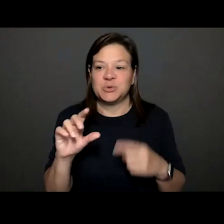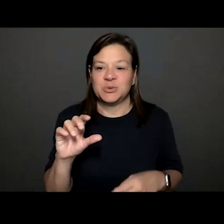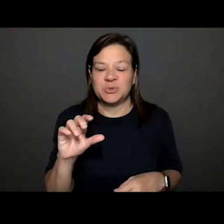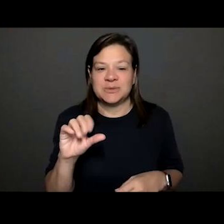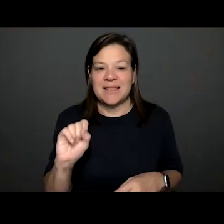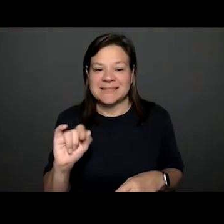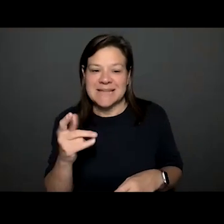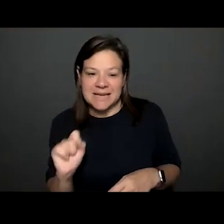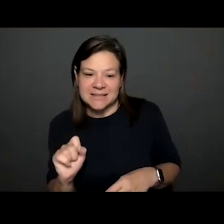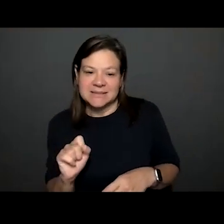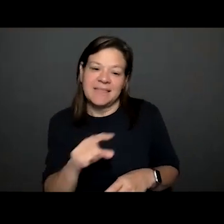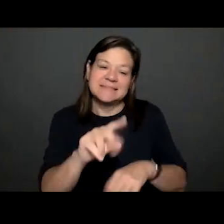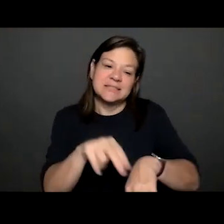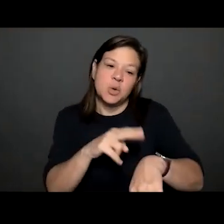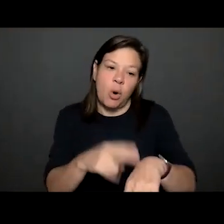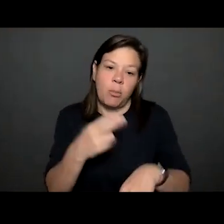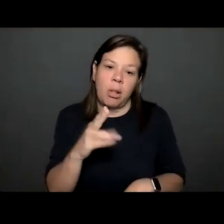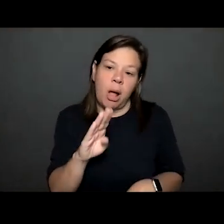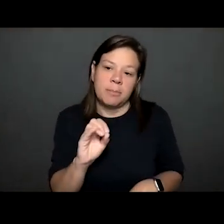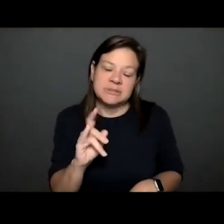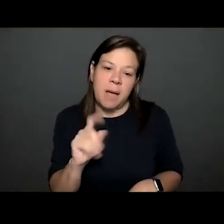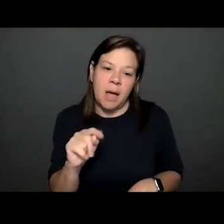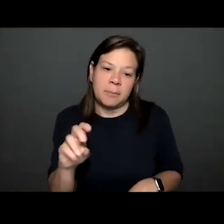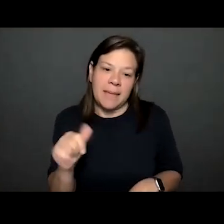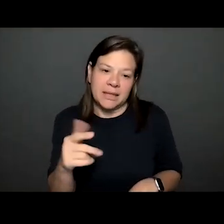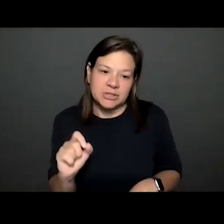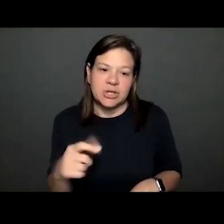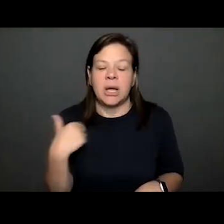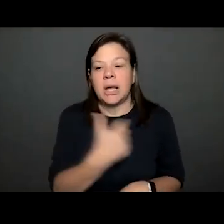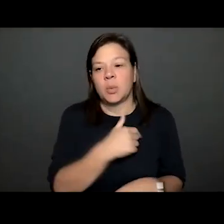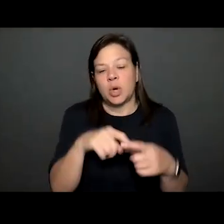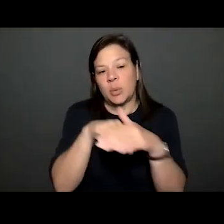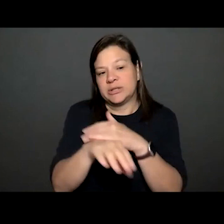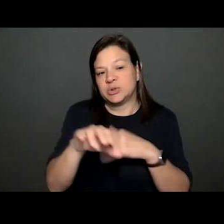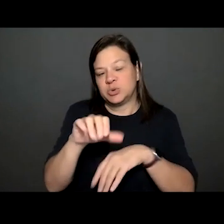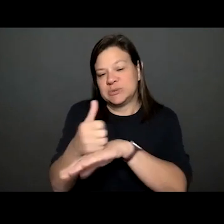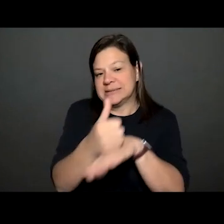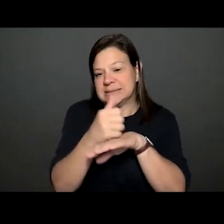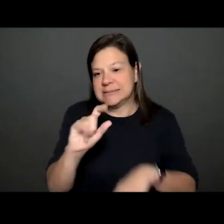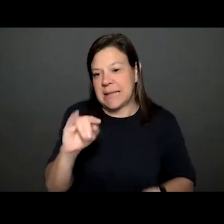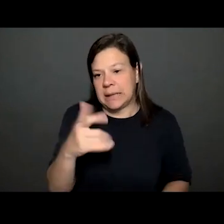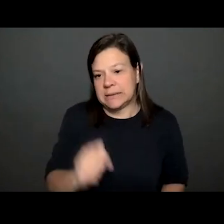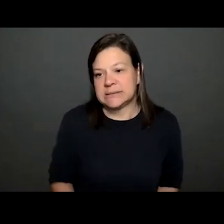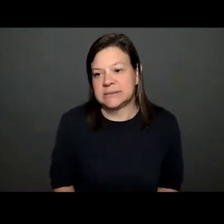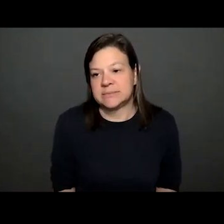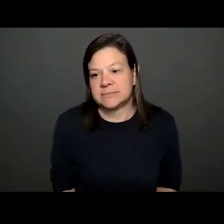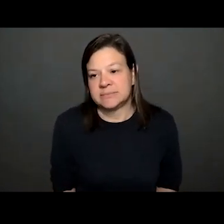AND WE'RE GOING INTO SETTINGS. AND WE'RE GOING TO ADVANCED OPTIONS.